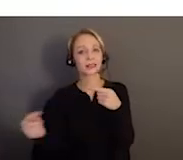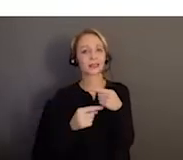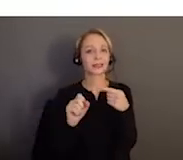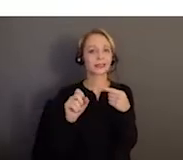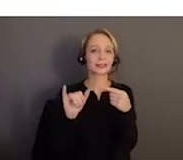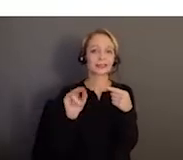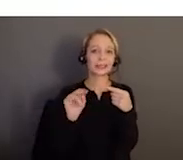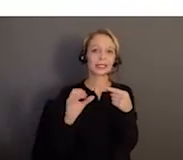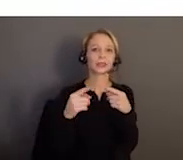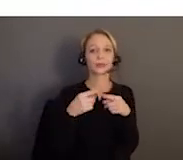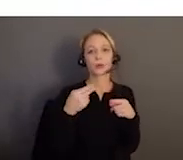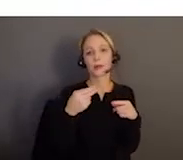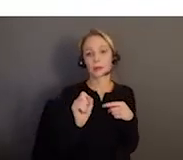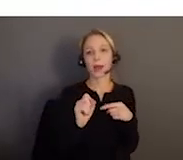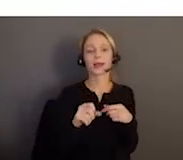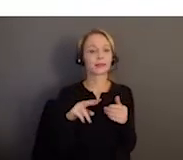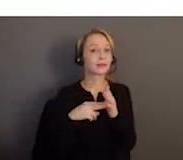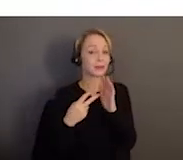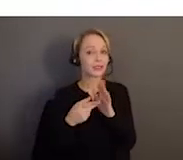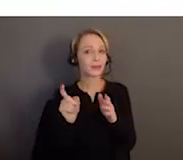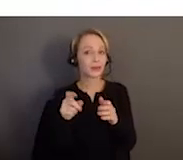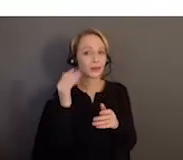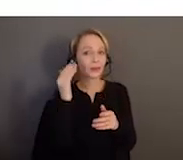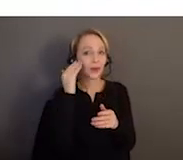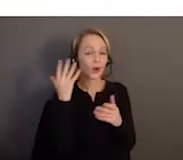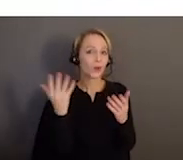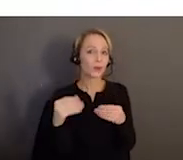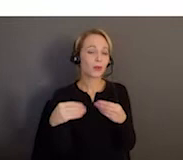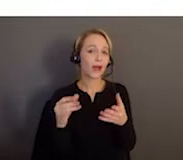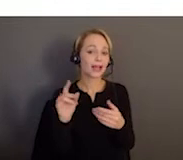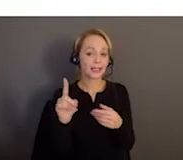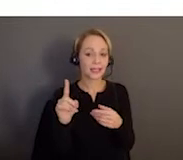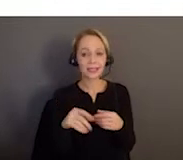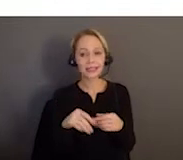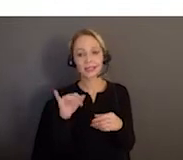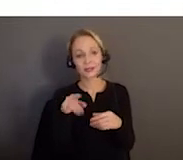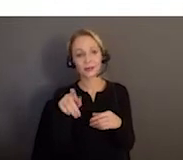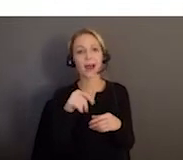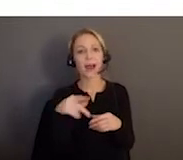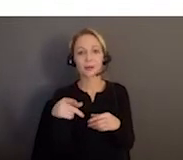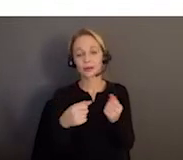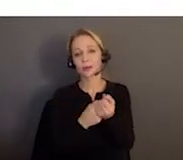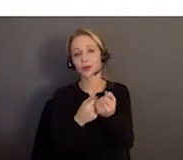FOR YOU TO DO THAT WE NEED TO PROVIDE THE I.D., IF APP